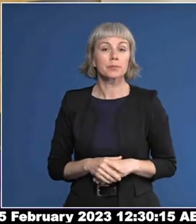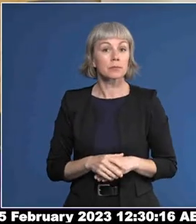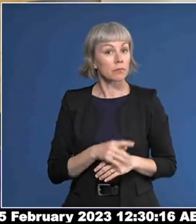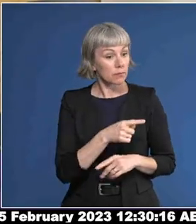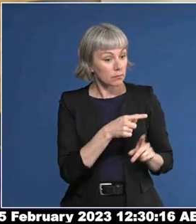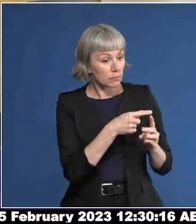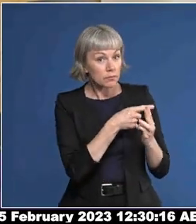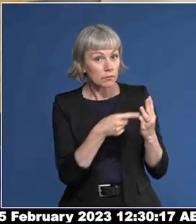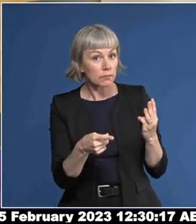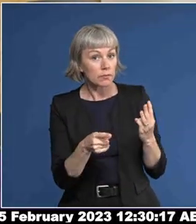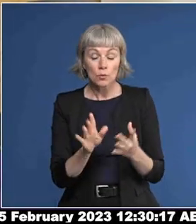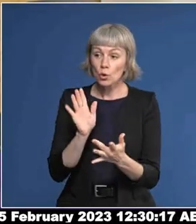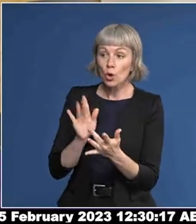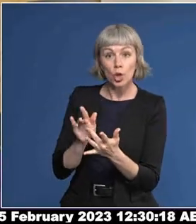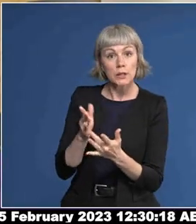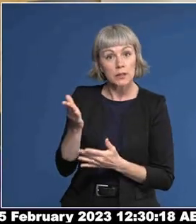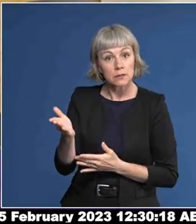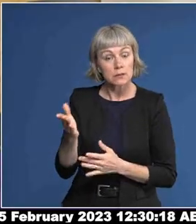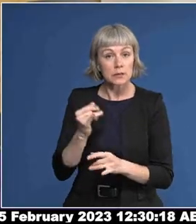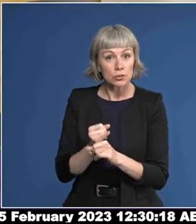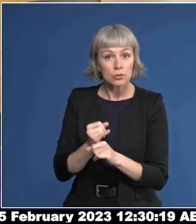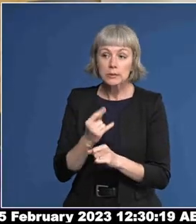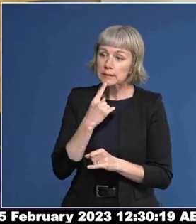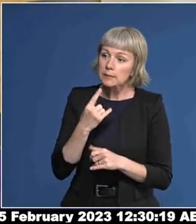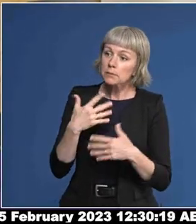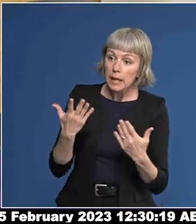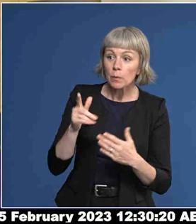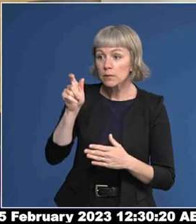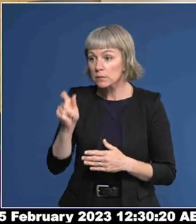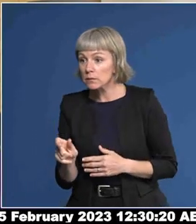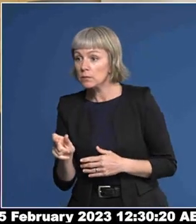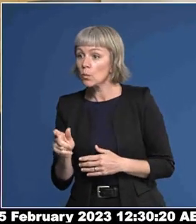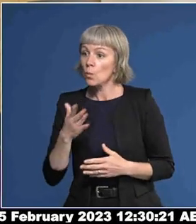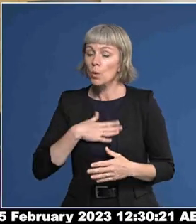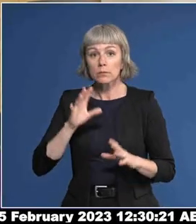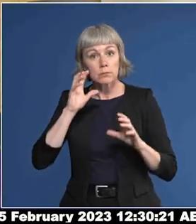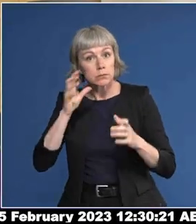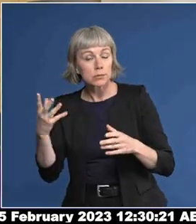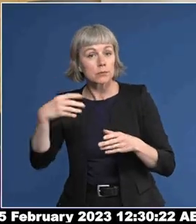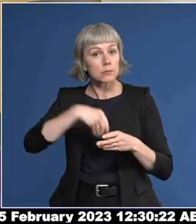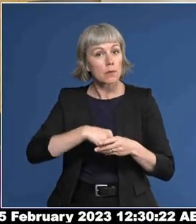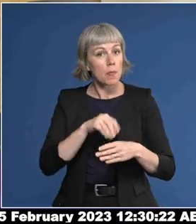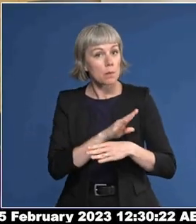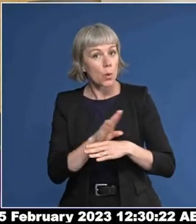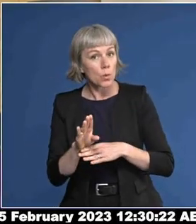people who may be keen to serve on boards who live with disability? Is that a resource that you've used?